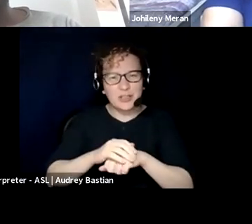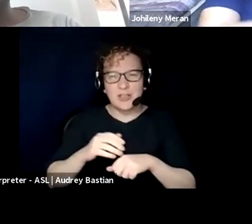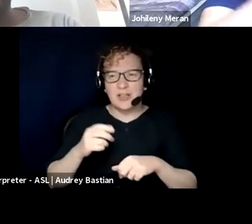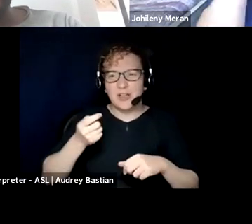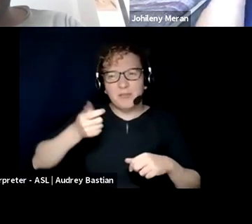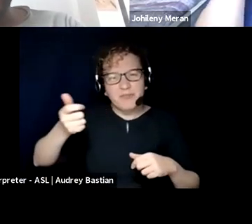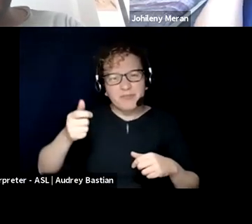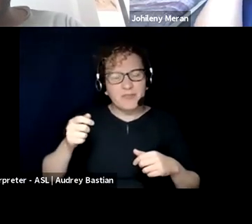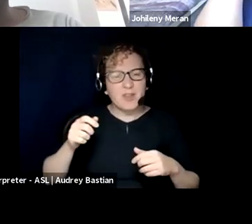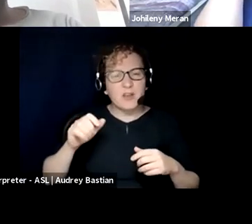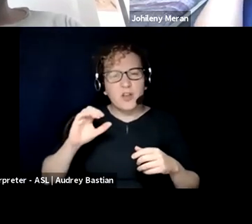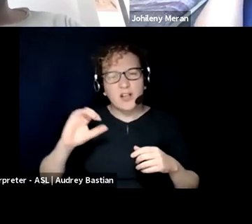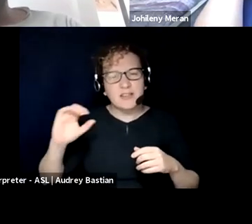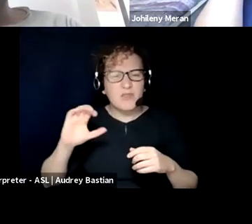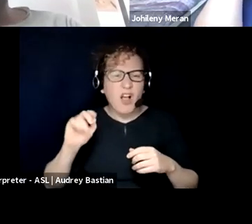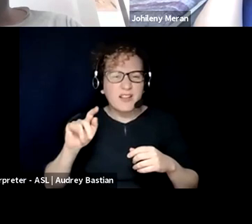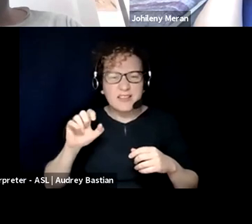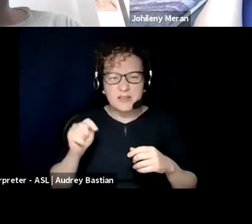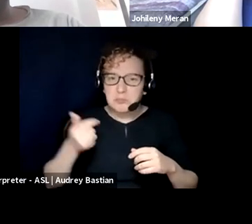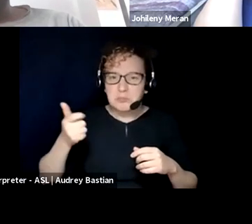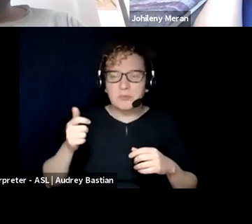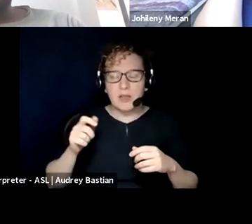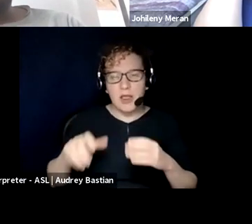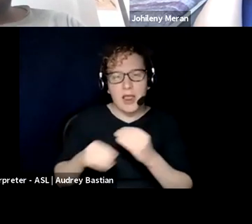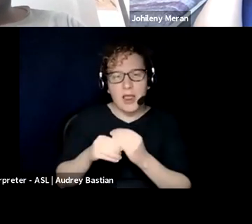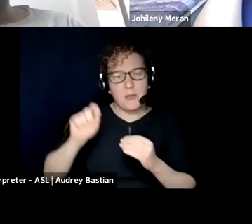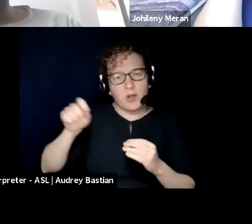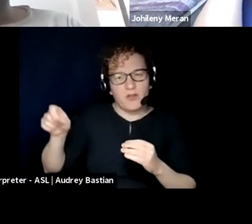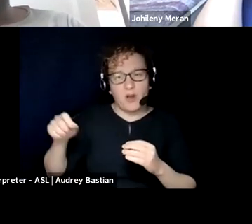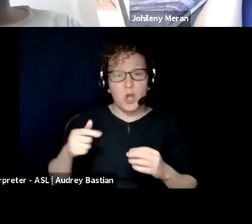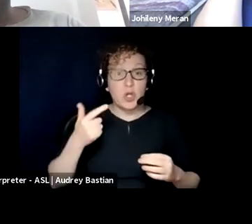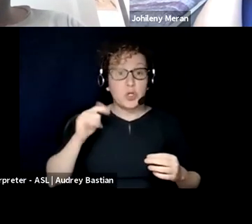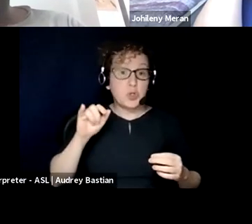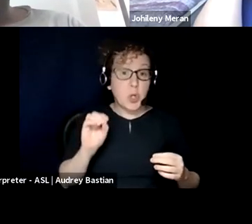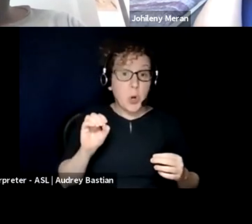it is not supposed to be. So the sentence becomes Joe go to the sto.